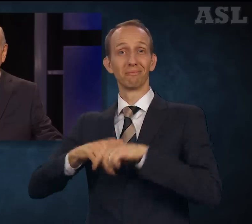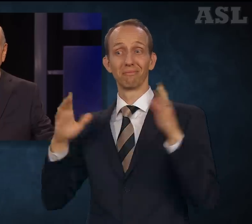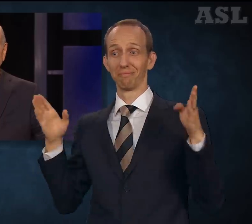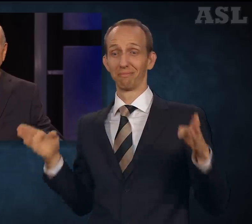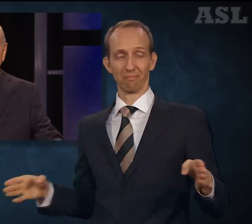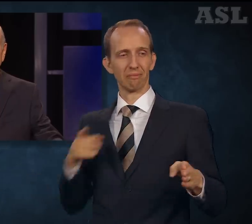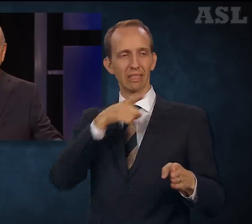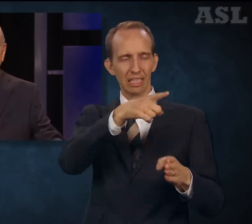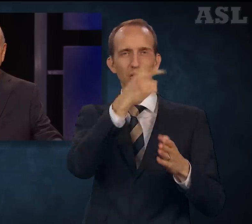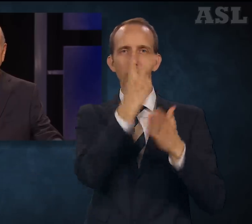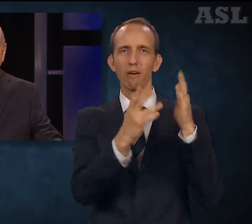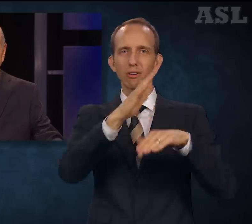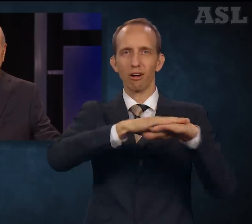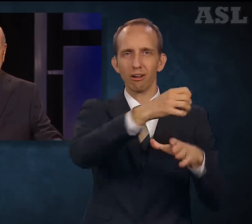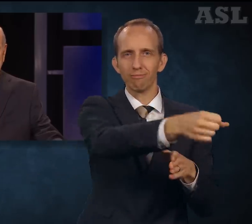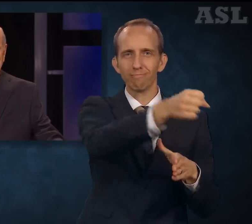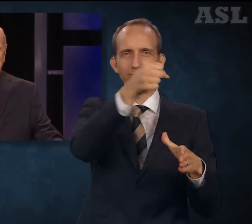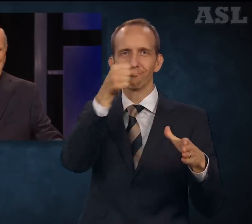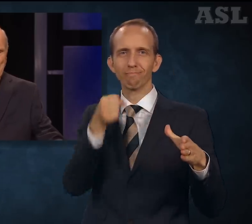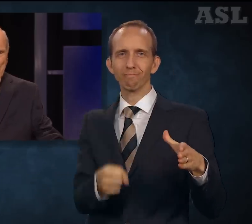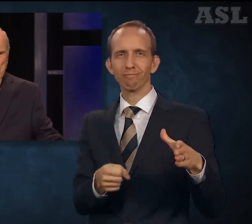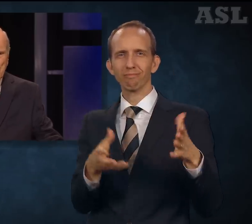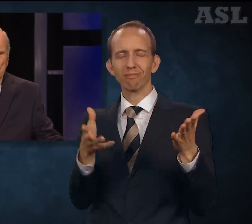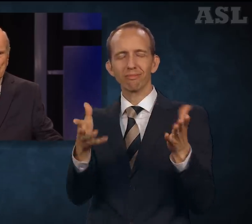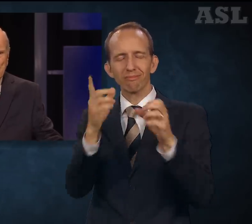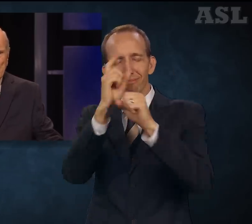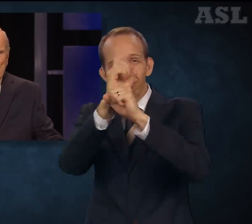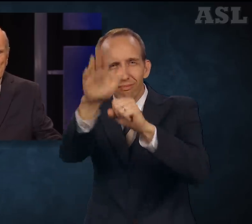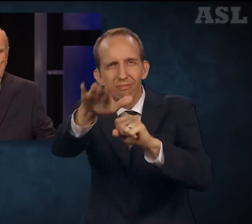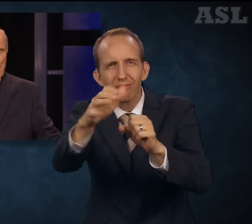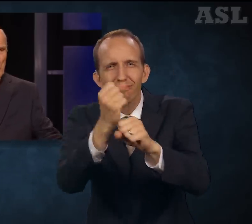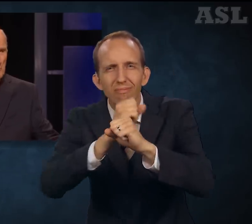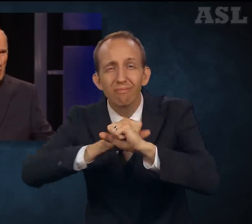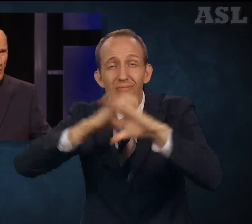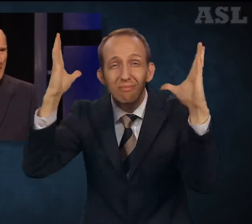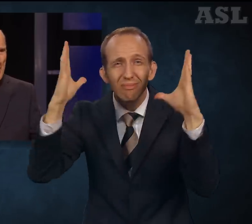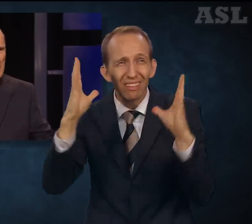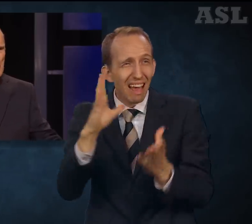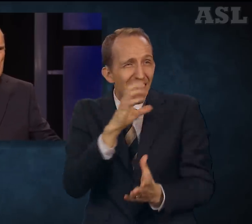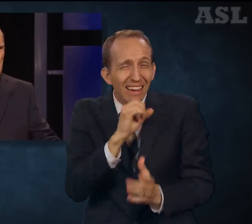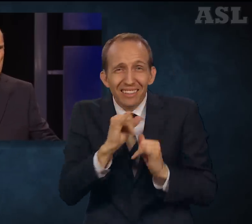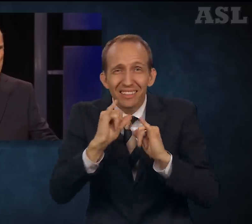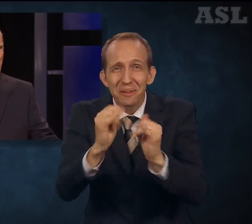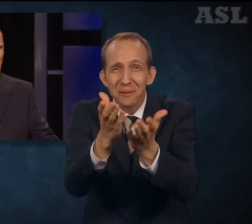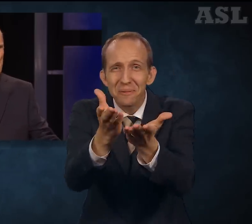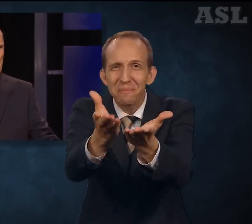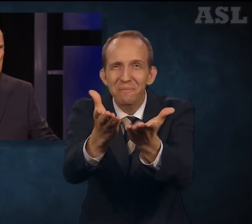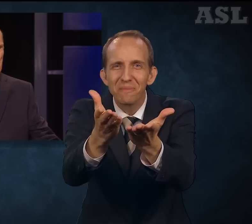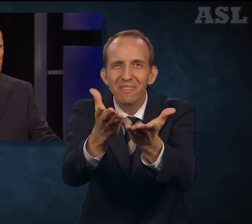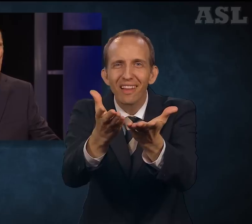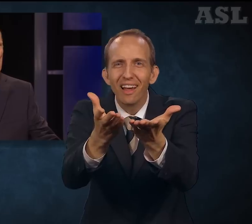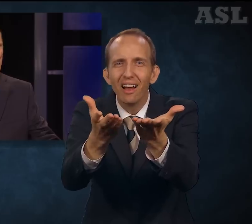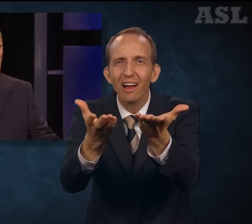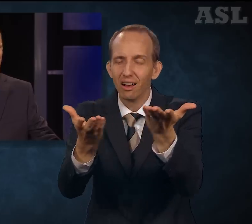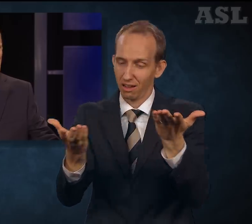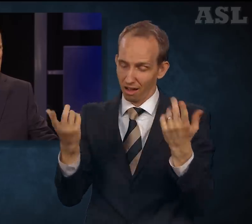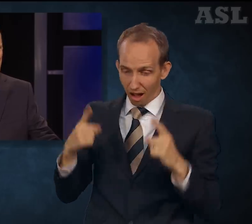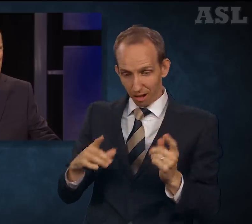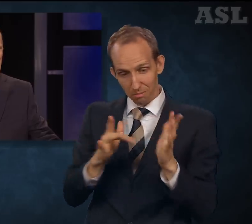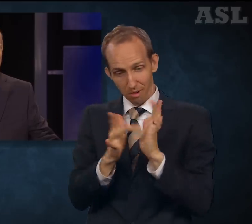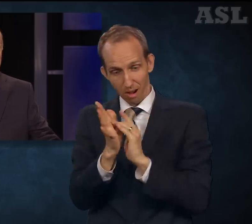LAST DISPENSATION!